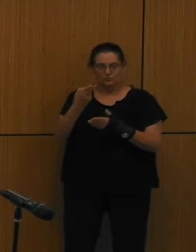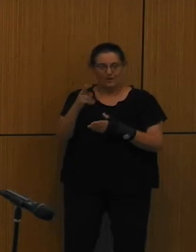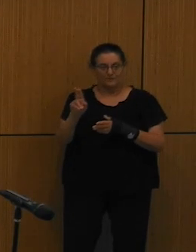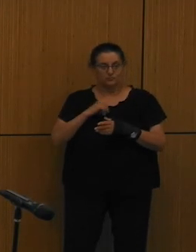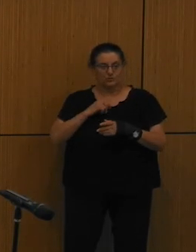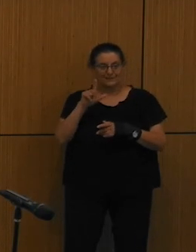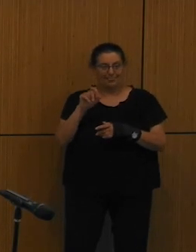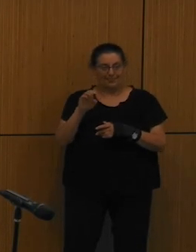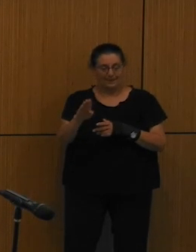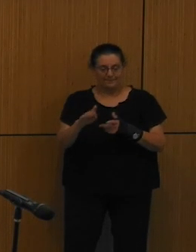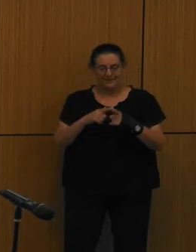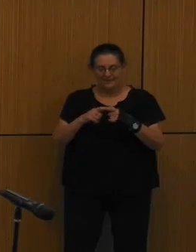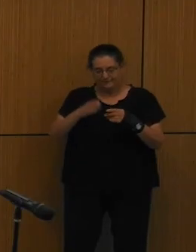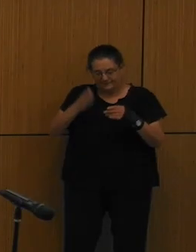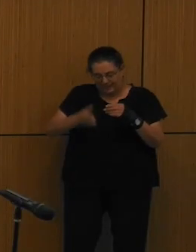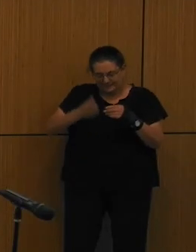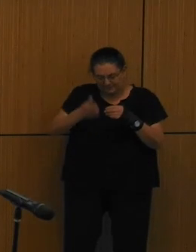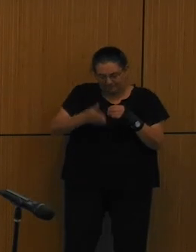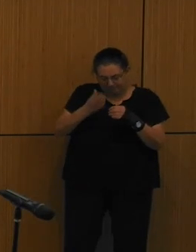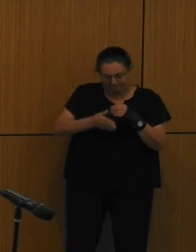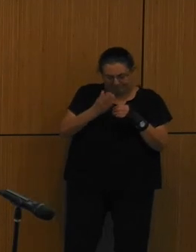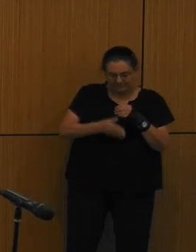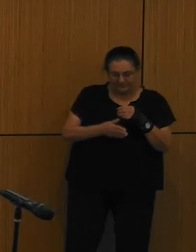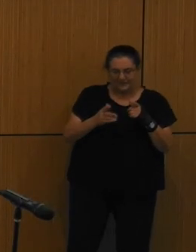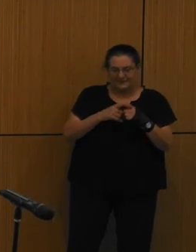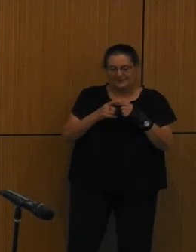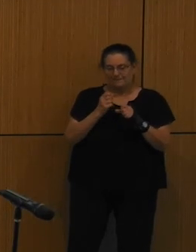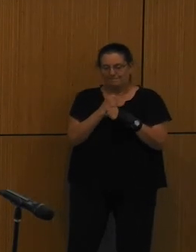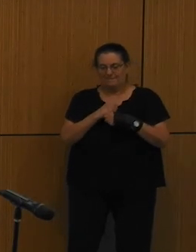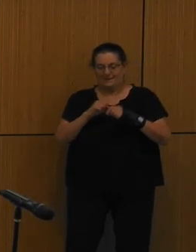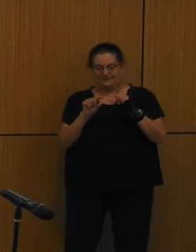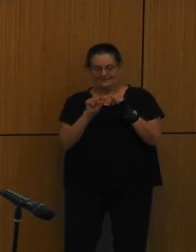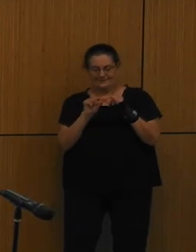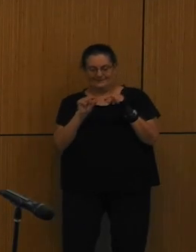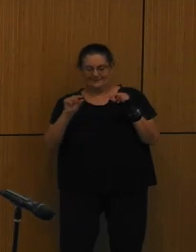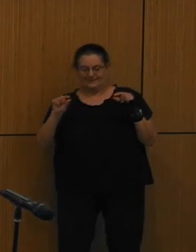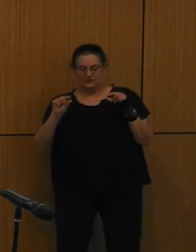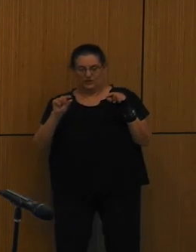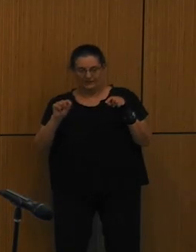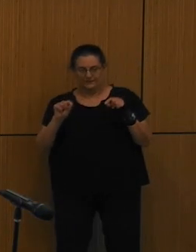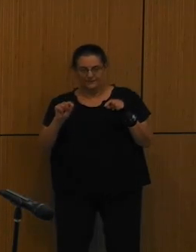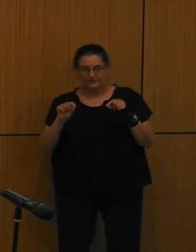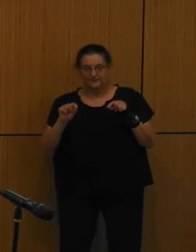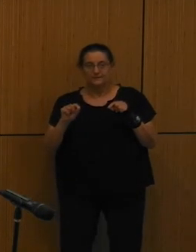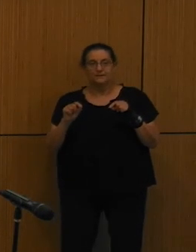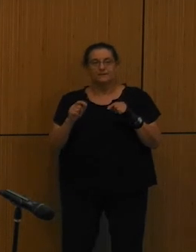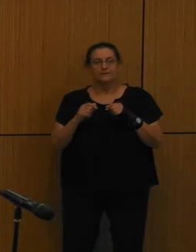sliced them up and made a thin section or made thin sections out of them.